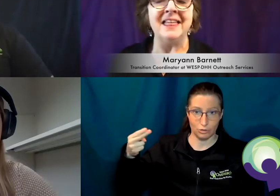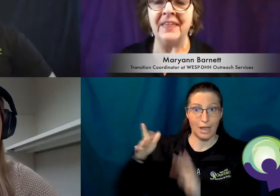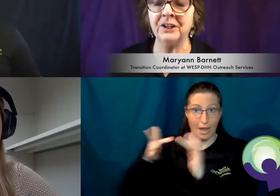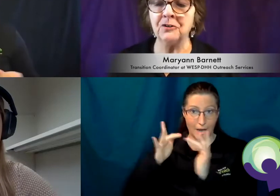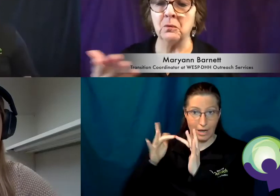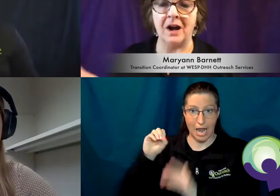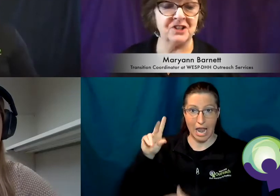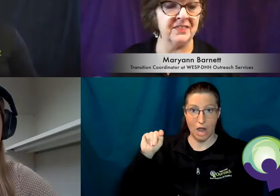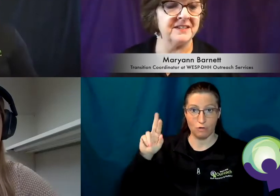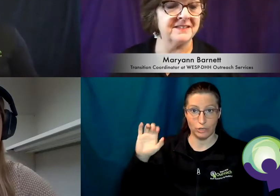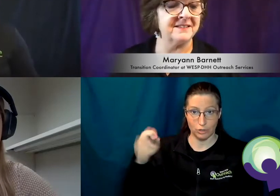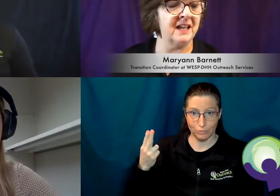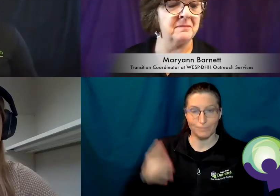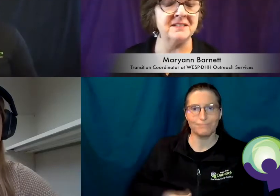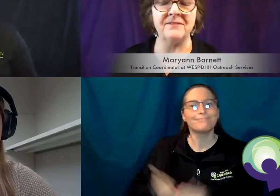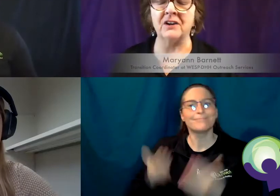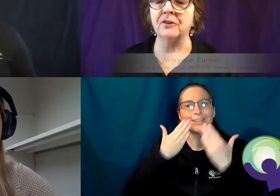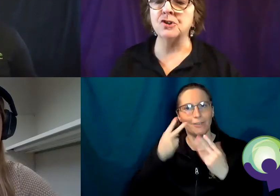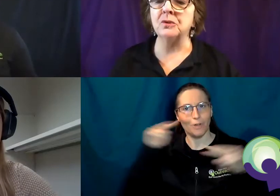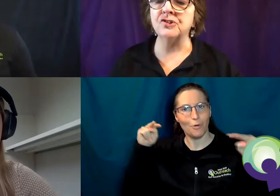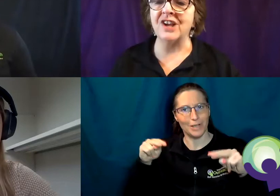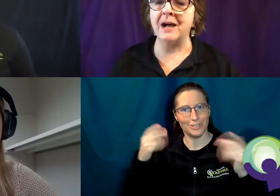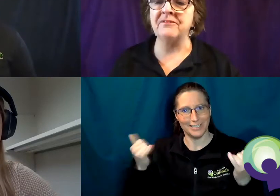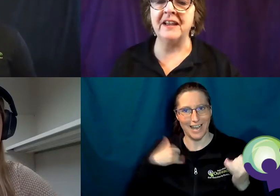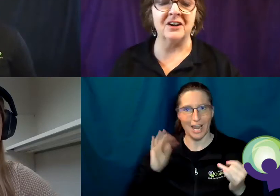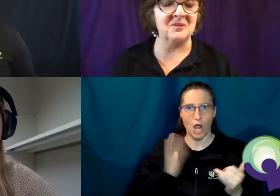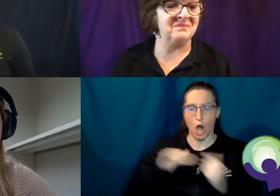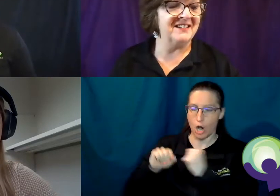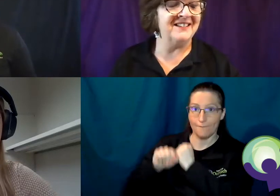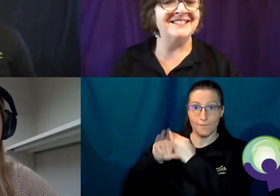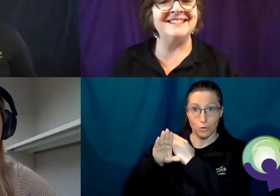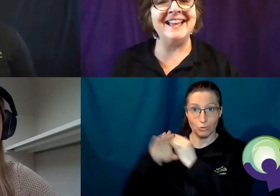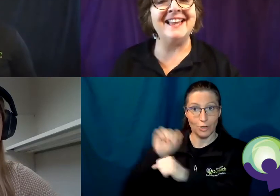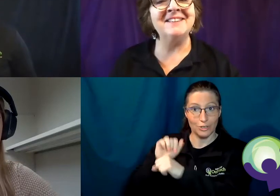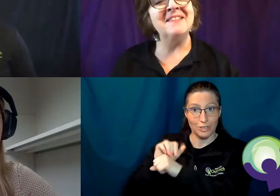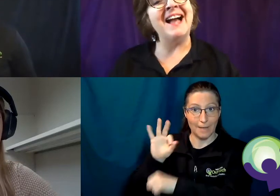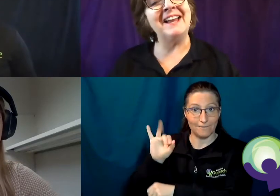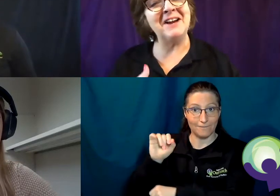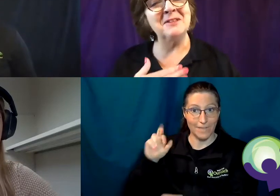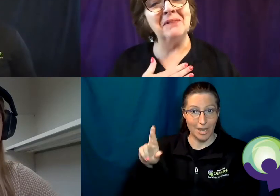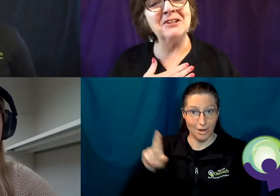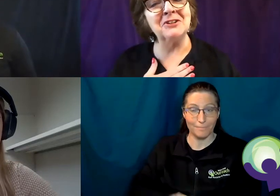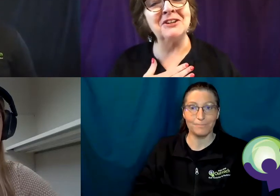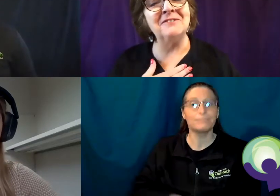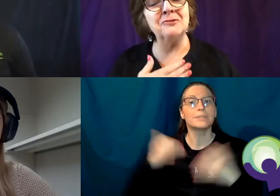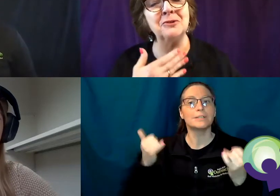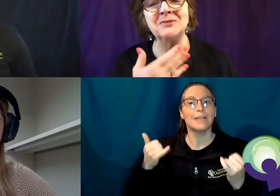Thank you for watching this segment of our virtual job fair. Today, I have the pleasure of introducing my